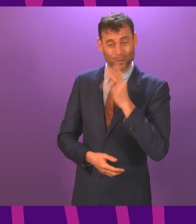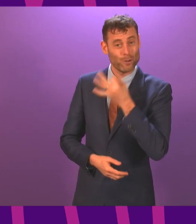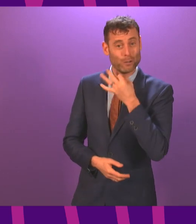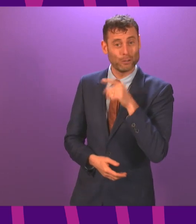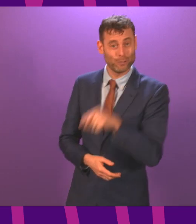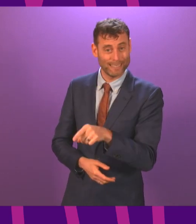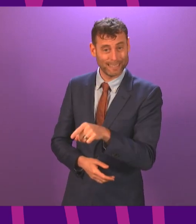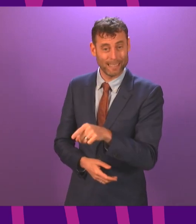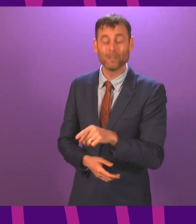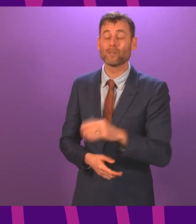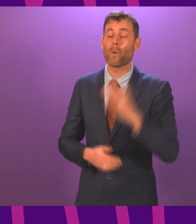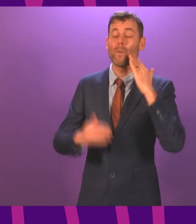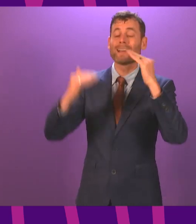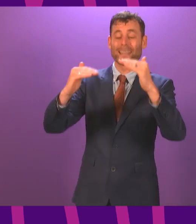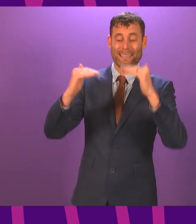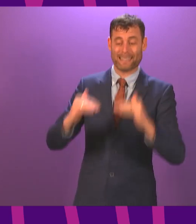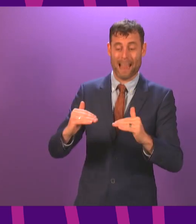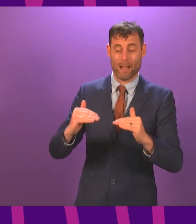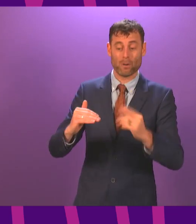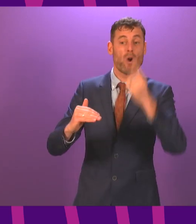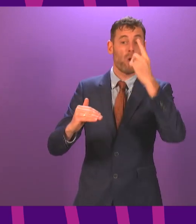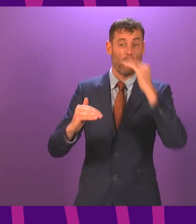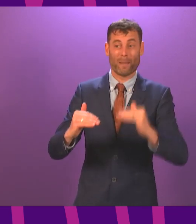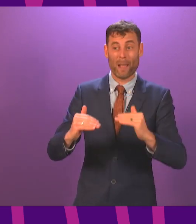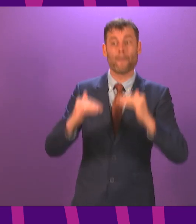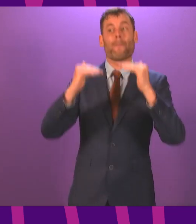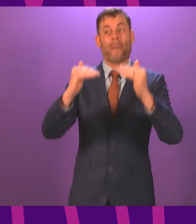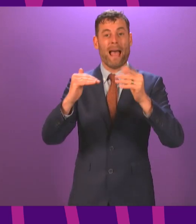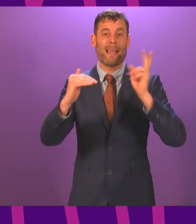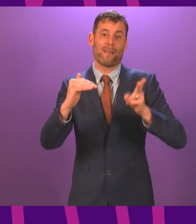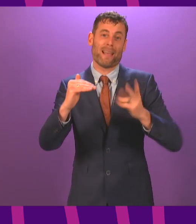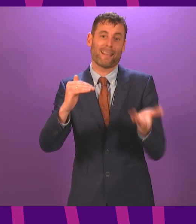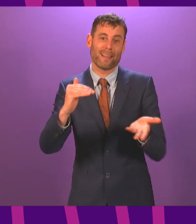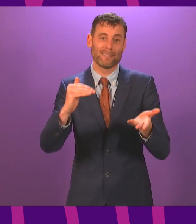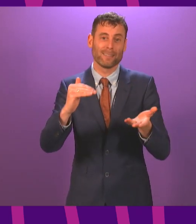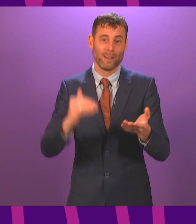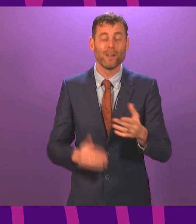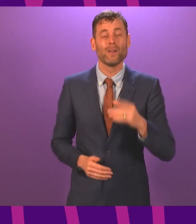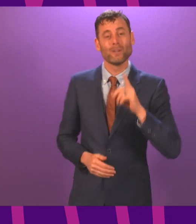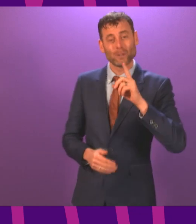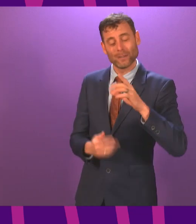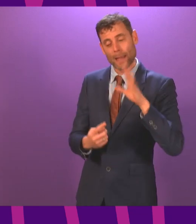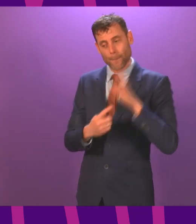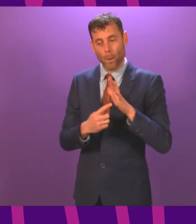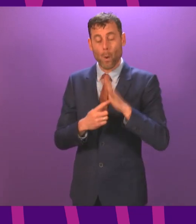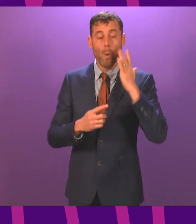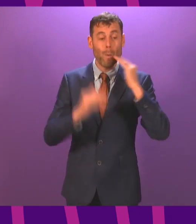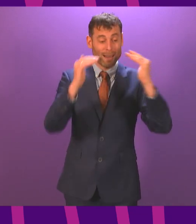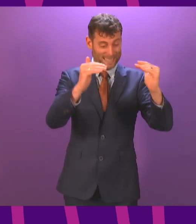there is a danger that we will start to see transmission rise to the point at which we will have to consider the area going back up a level. Those discussions with Renfrewshire